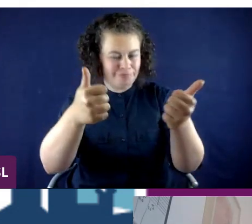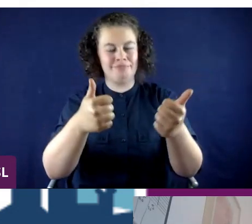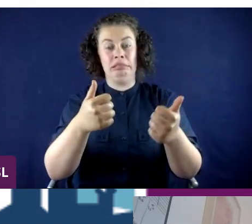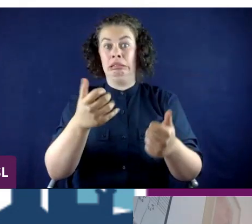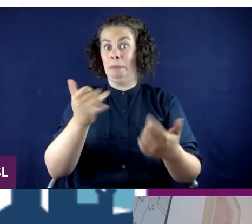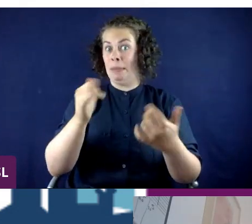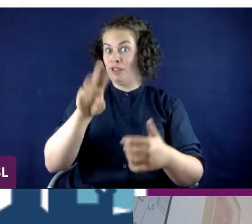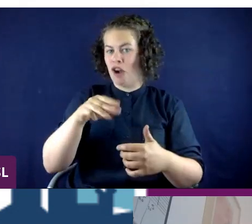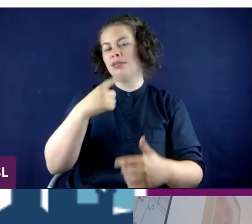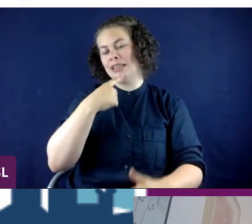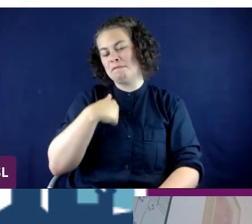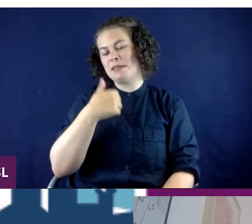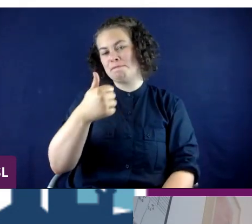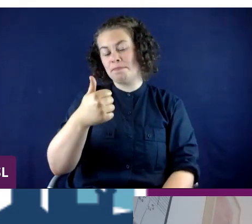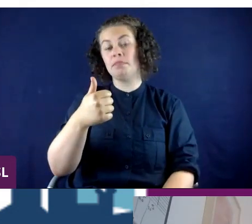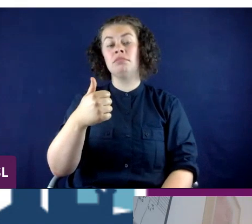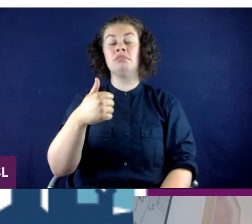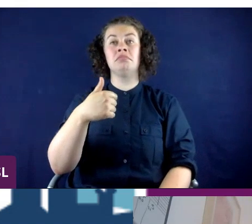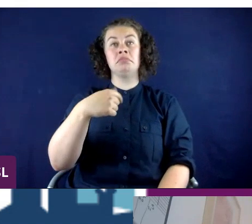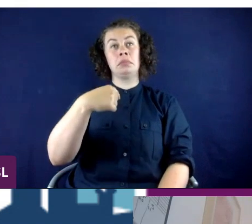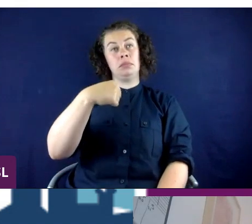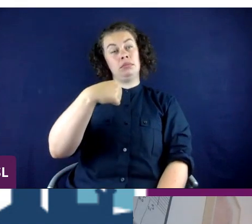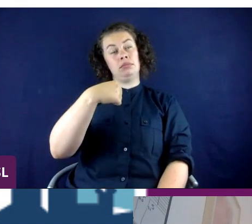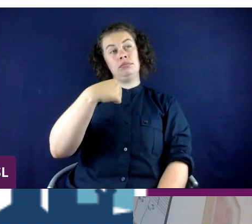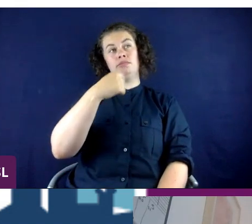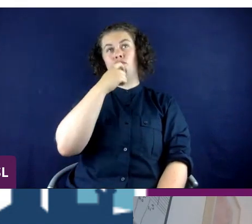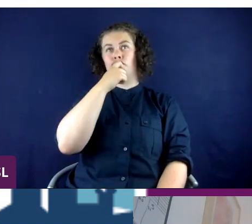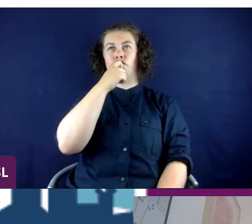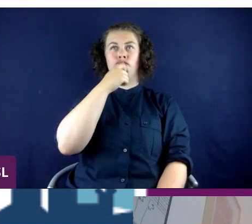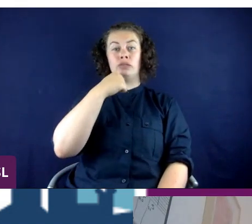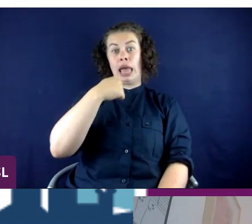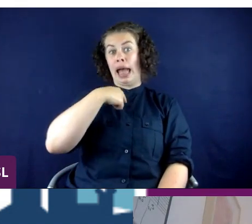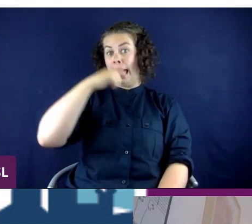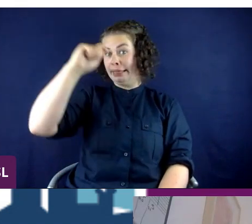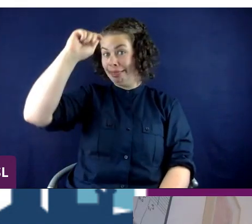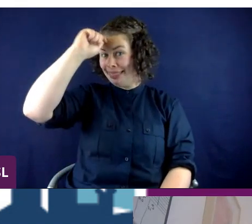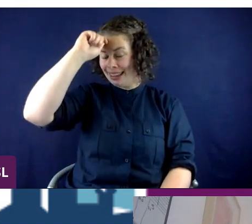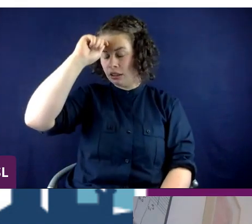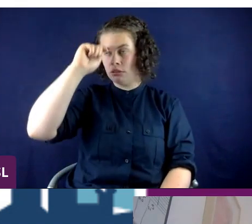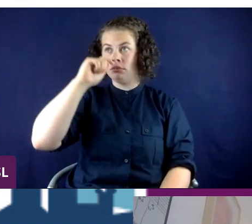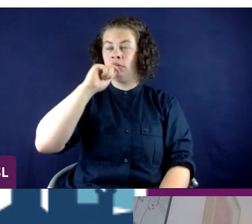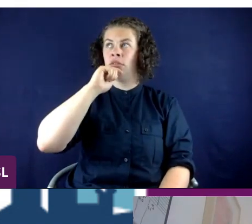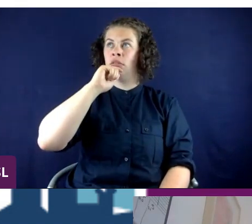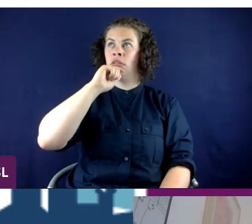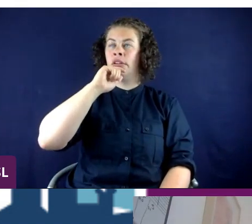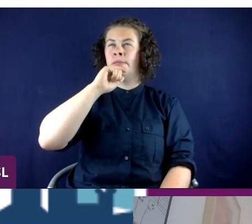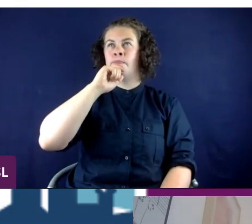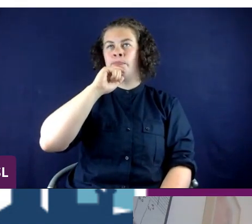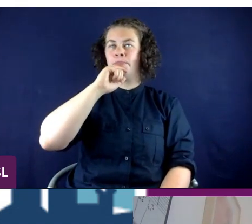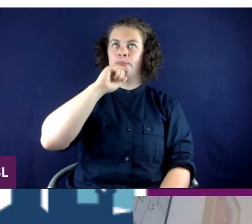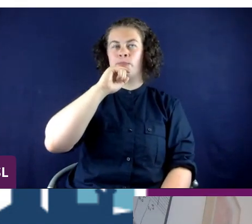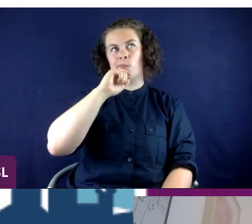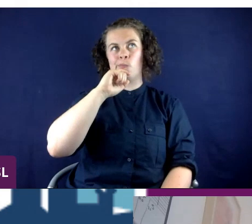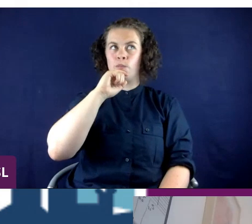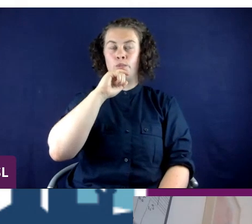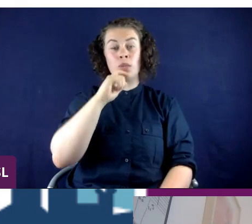competition is in itself a bad thing. It is a thing